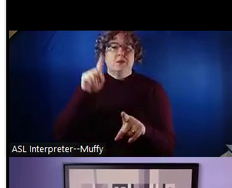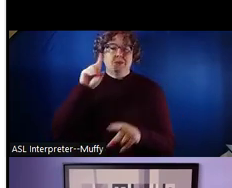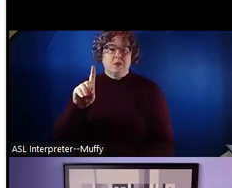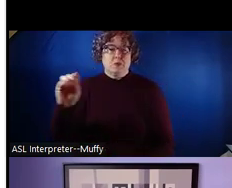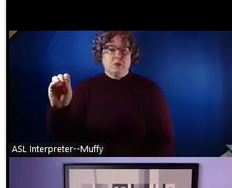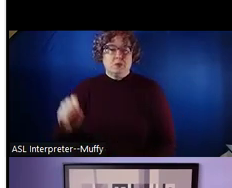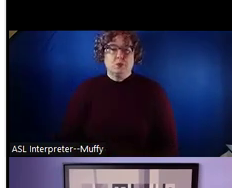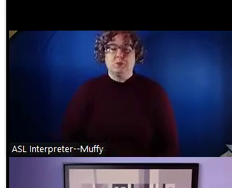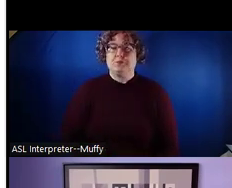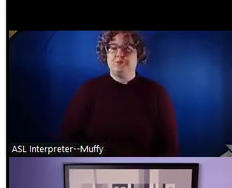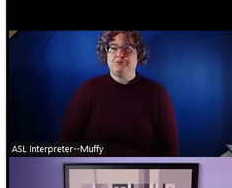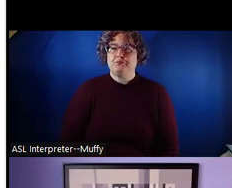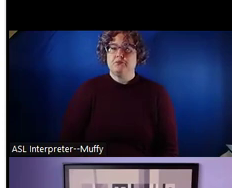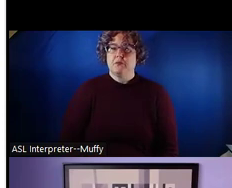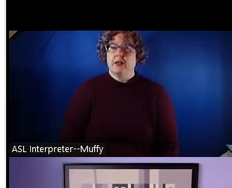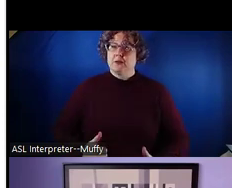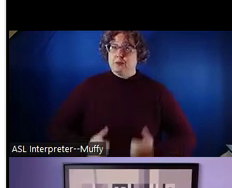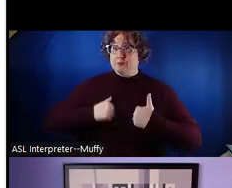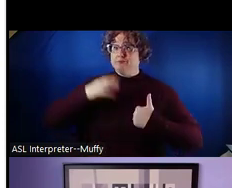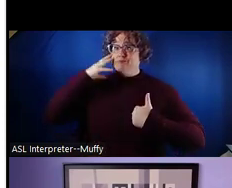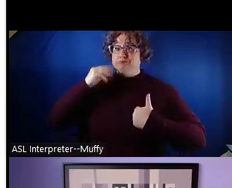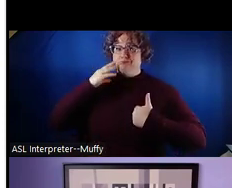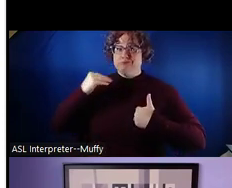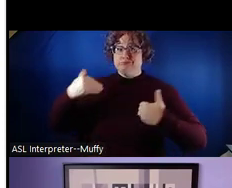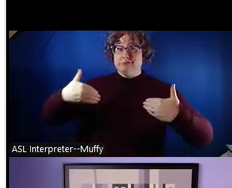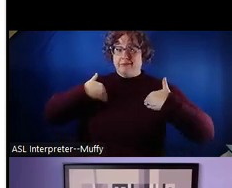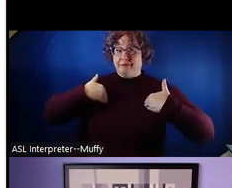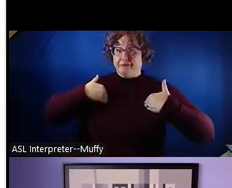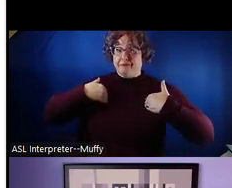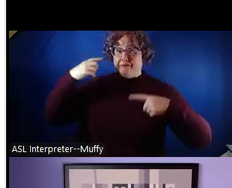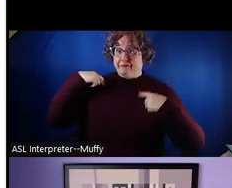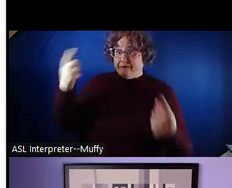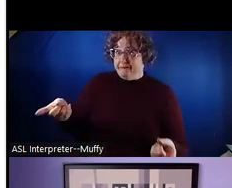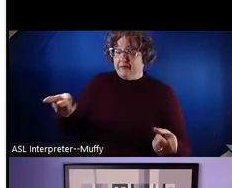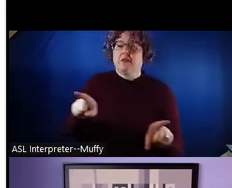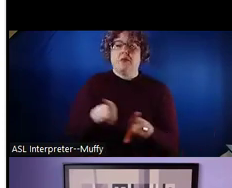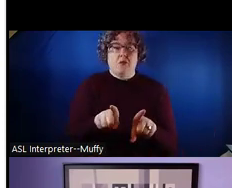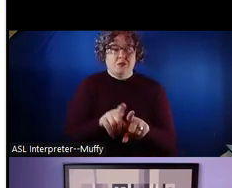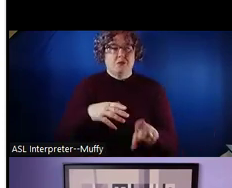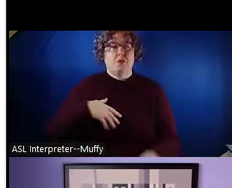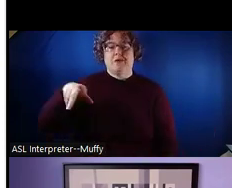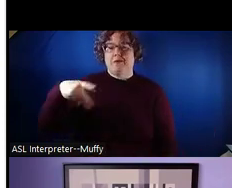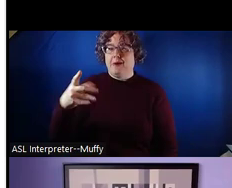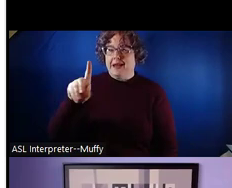So in addition to the lived experience that I bring to this work, I also have a PhD in sociology,